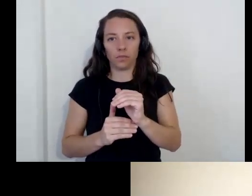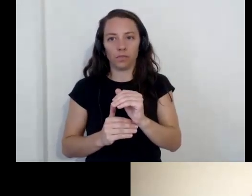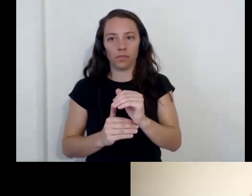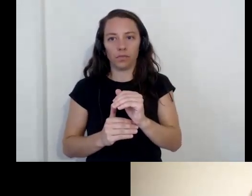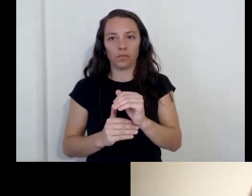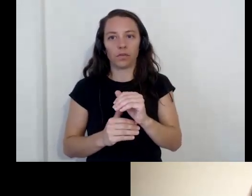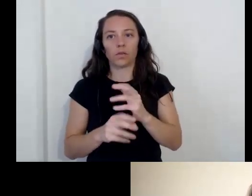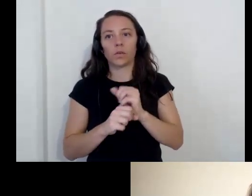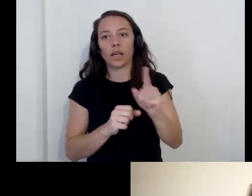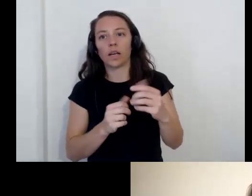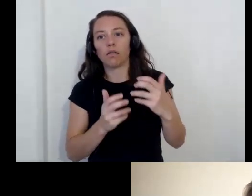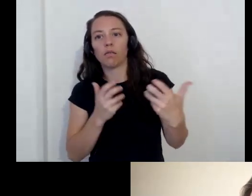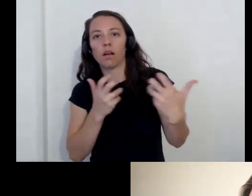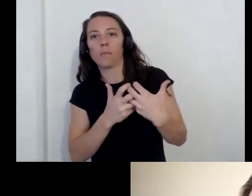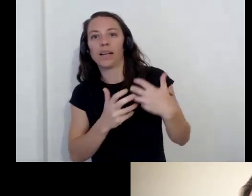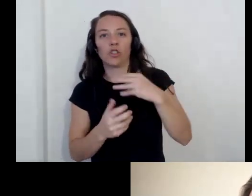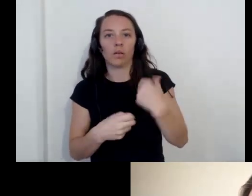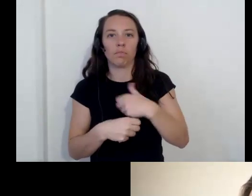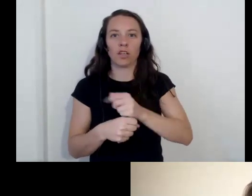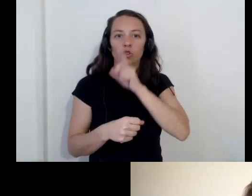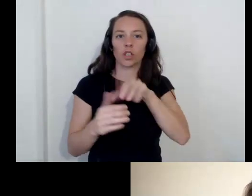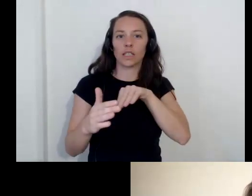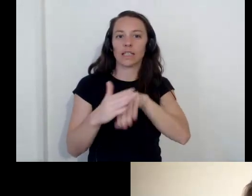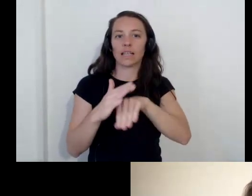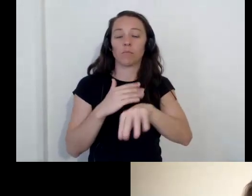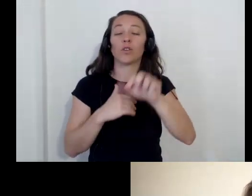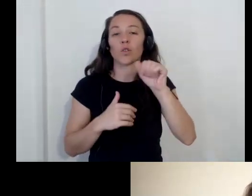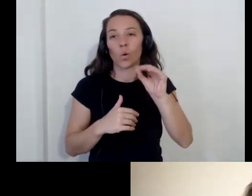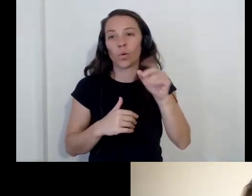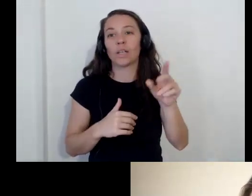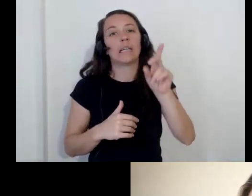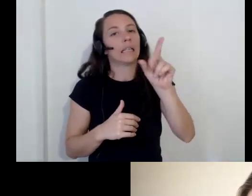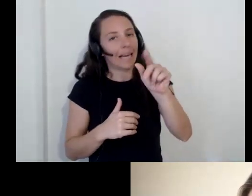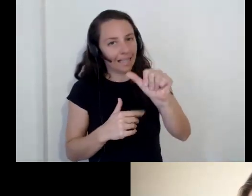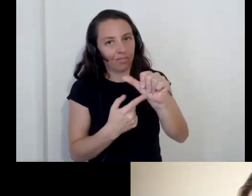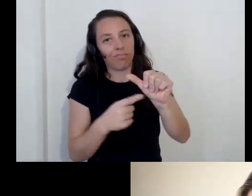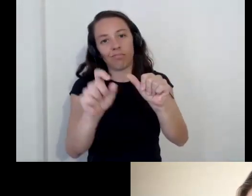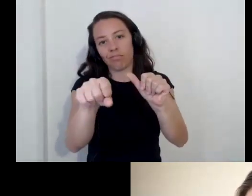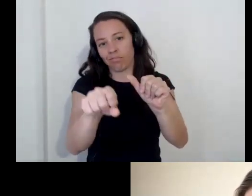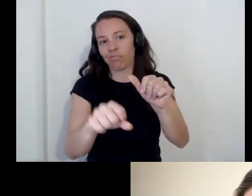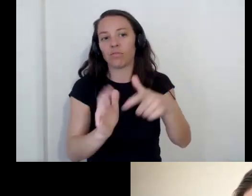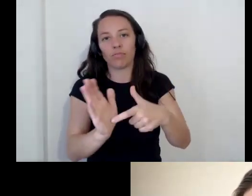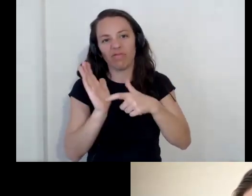and making things nor accessible for everyone. So data needed, more representation needed.